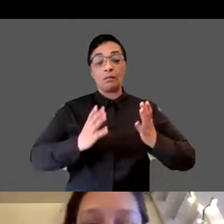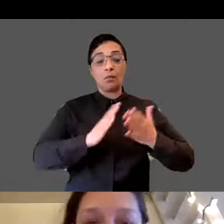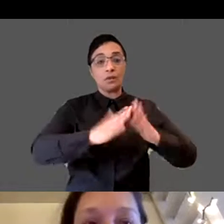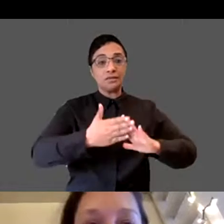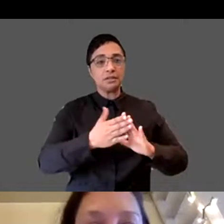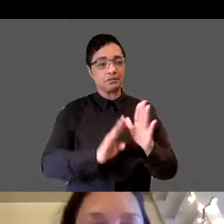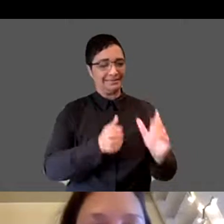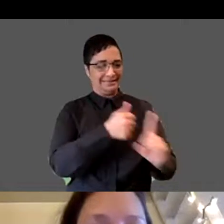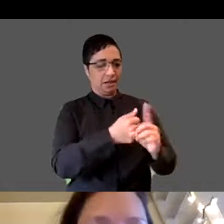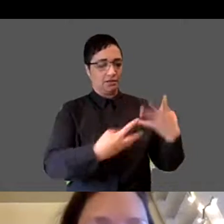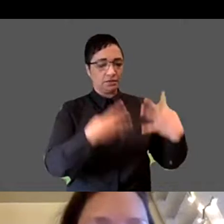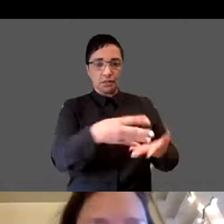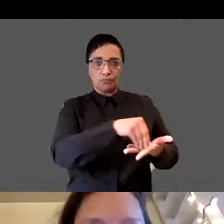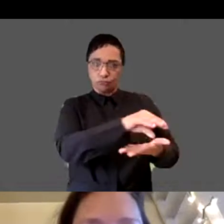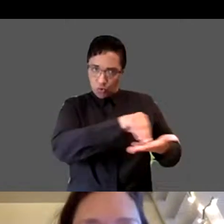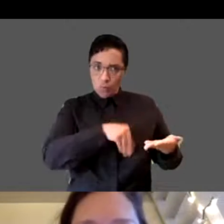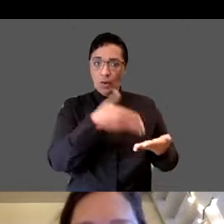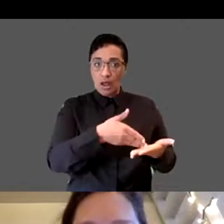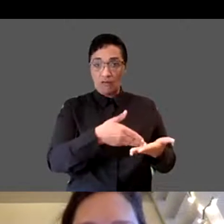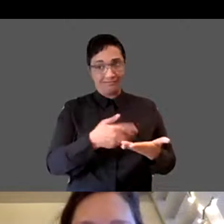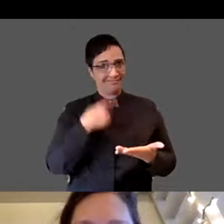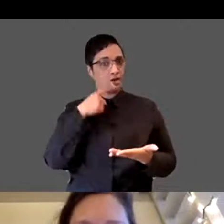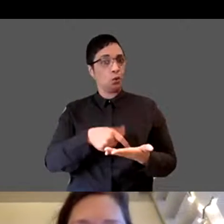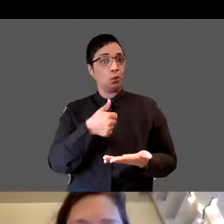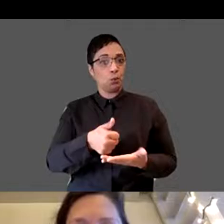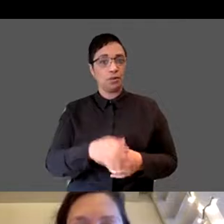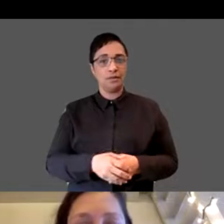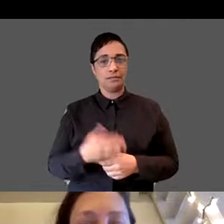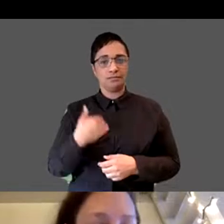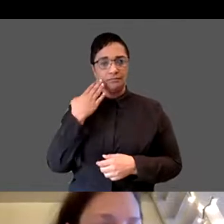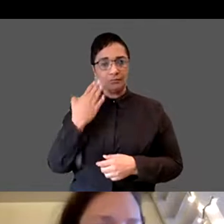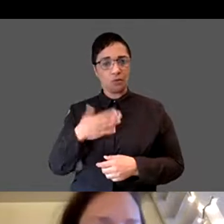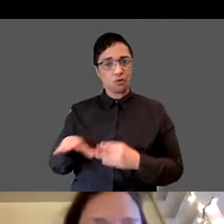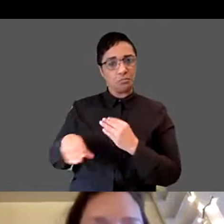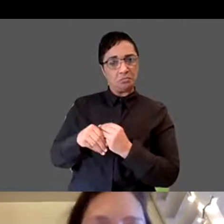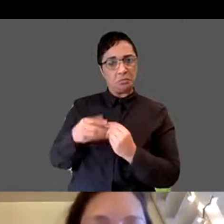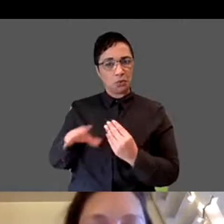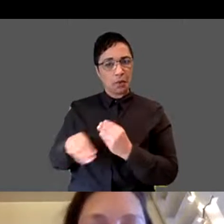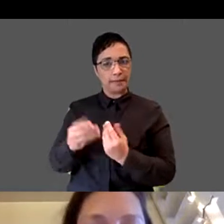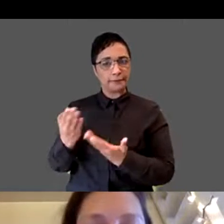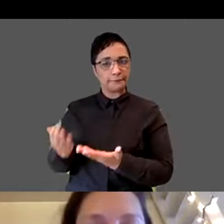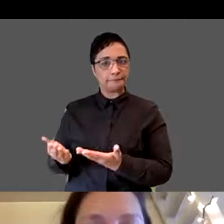I don't know if anyone else wants to add to that question.